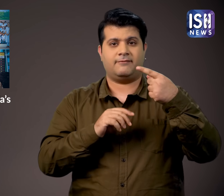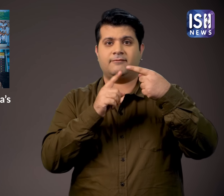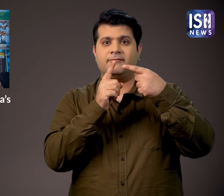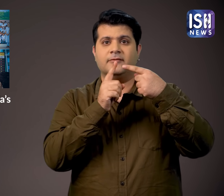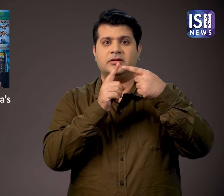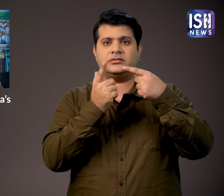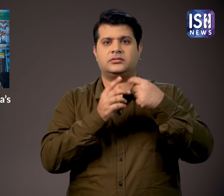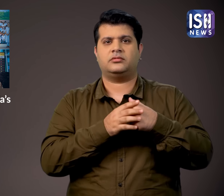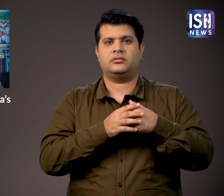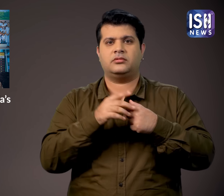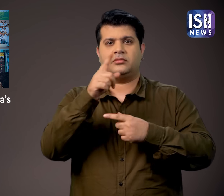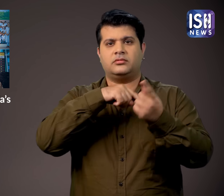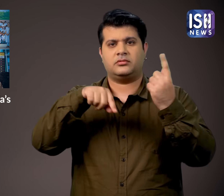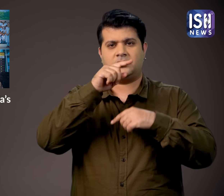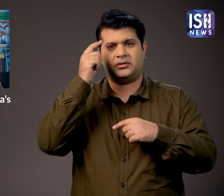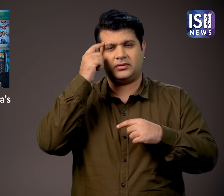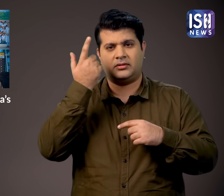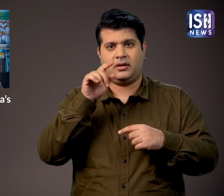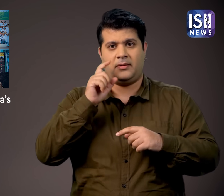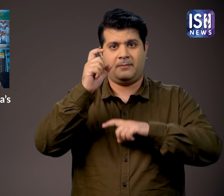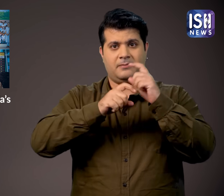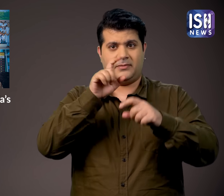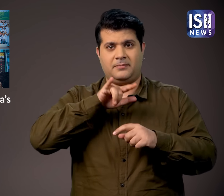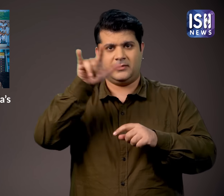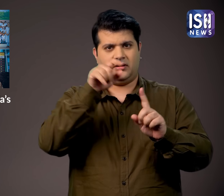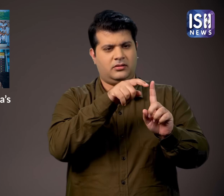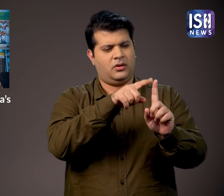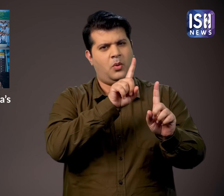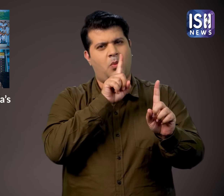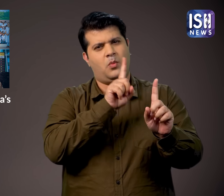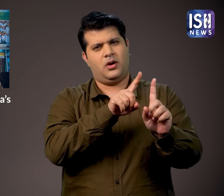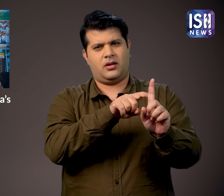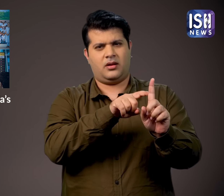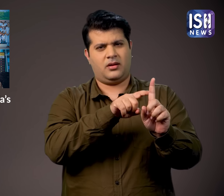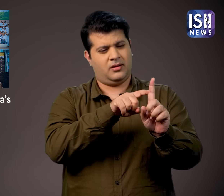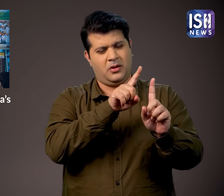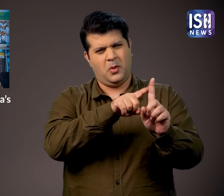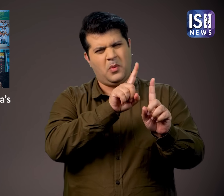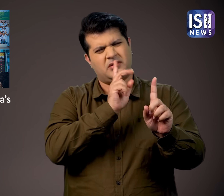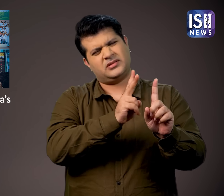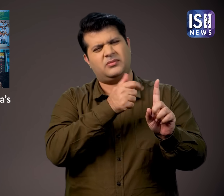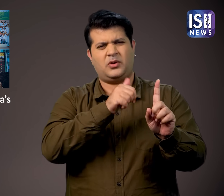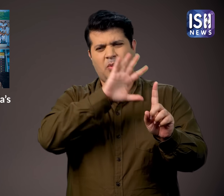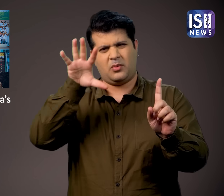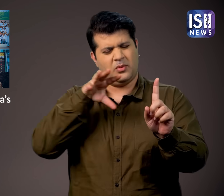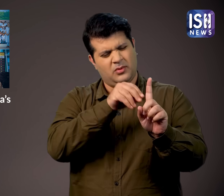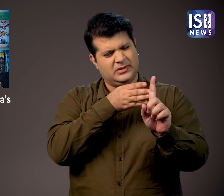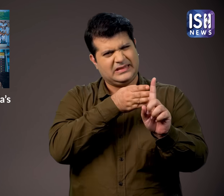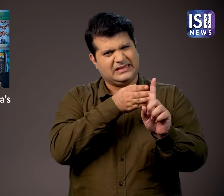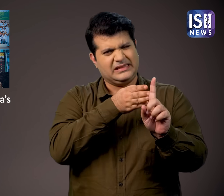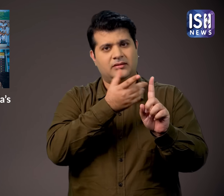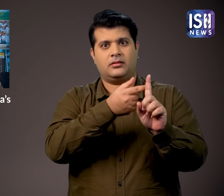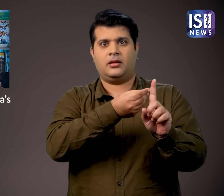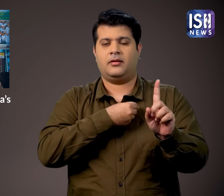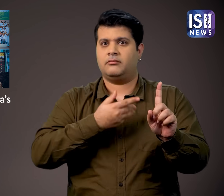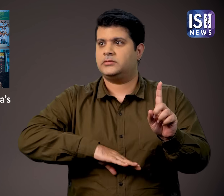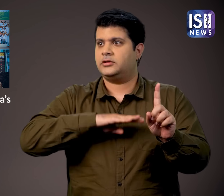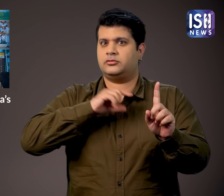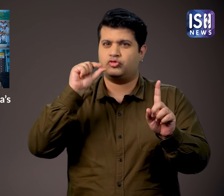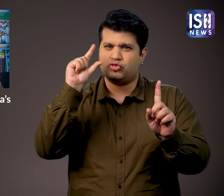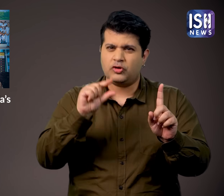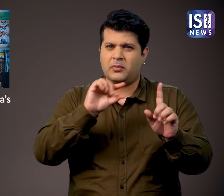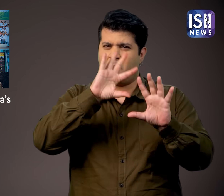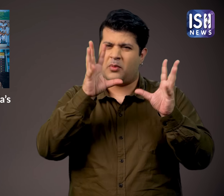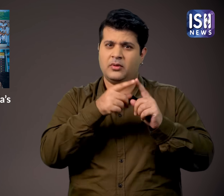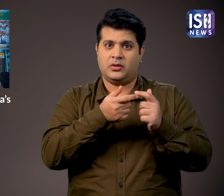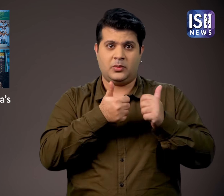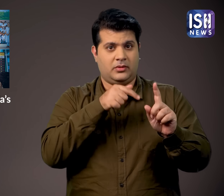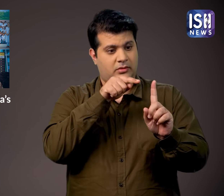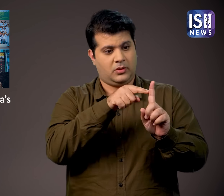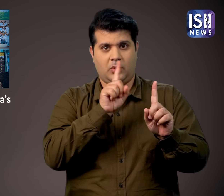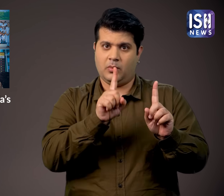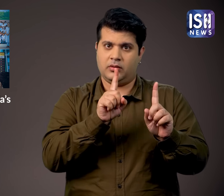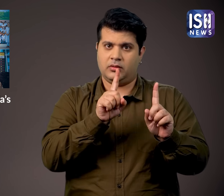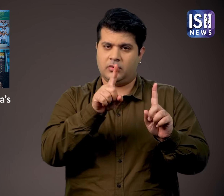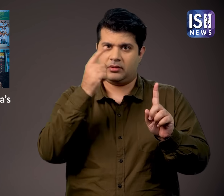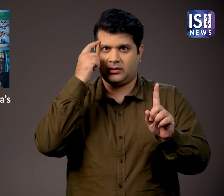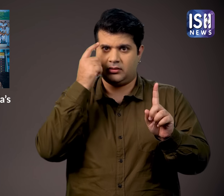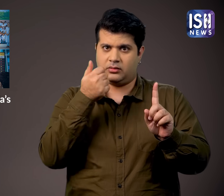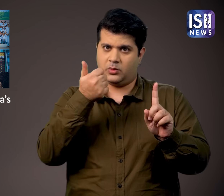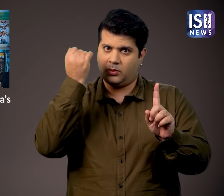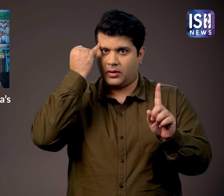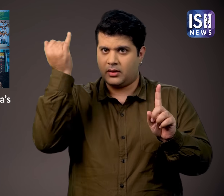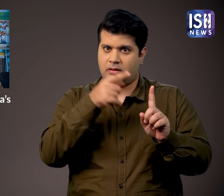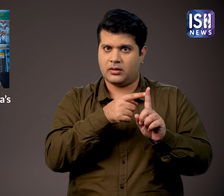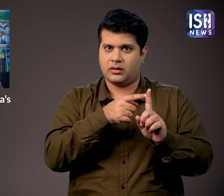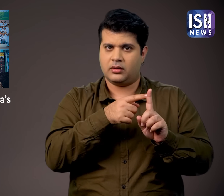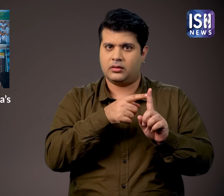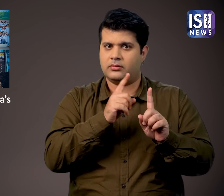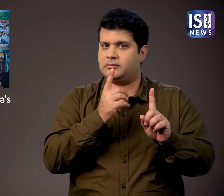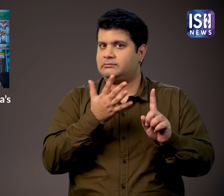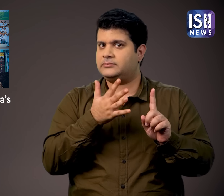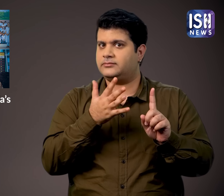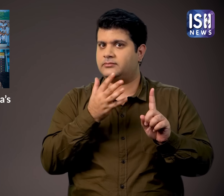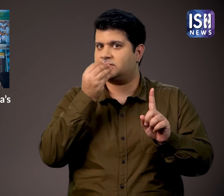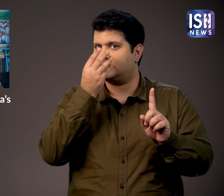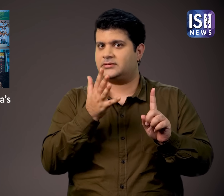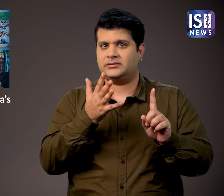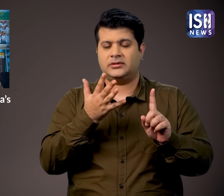1. Should any single airline be allowed to fully control the market, even if it offers favourable services?